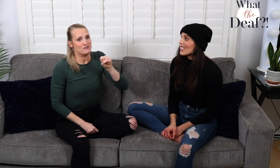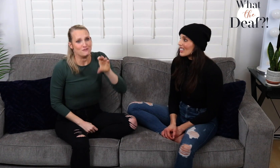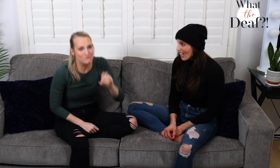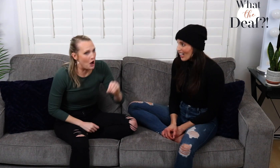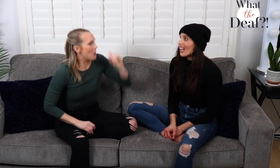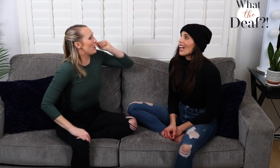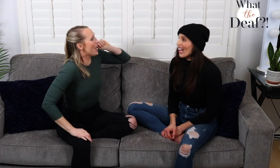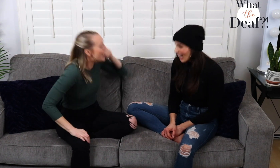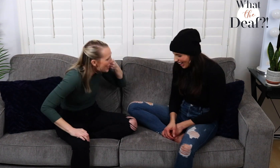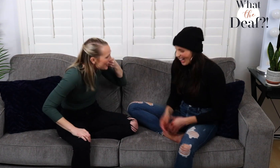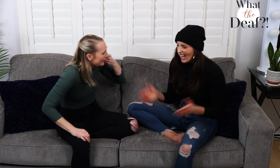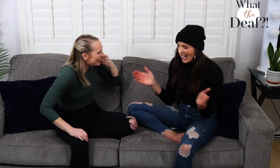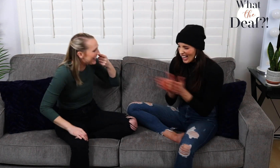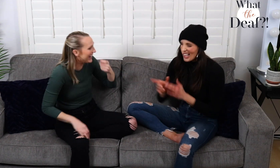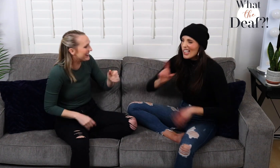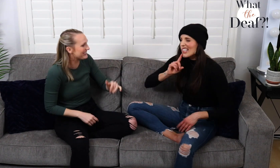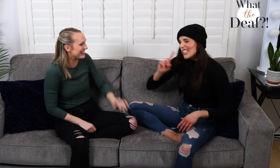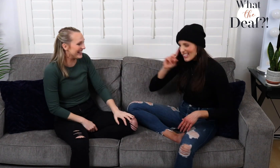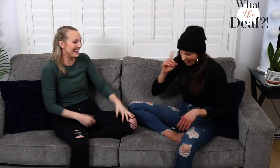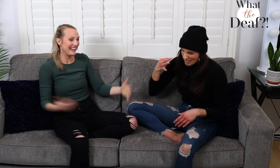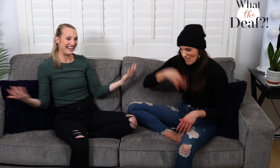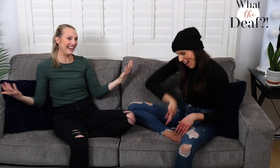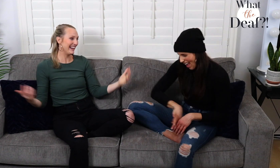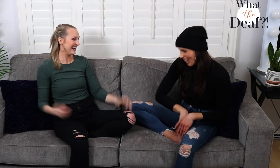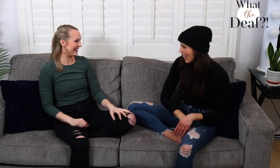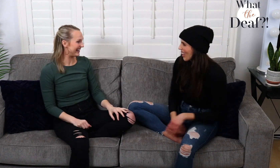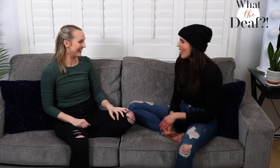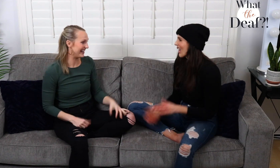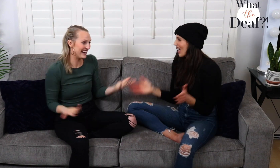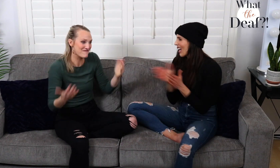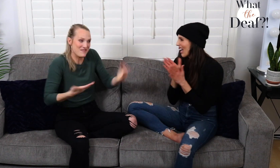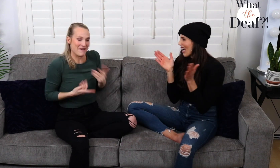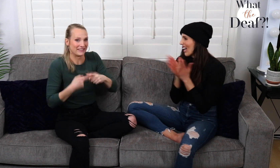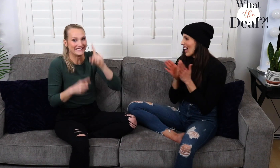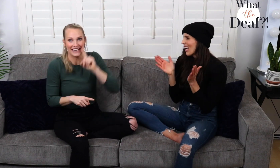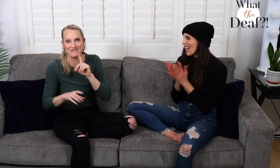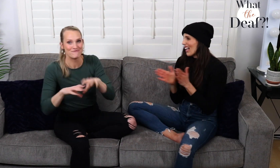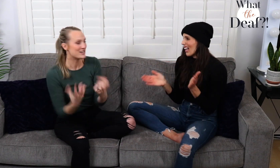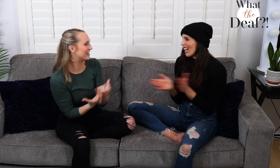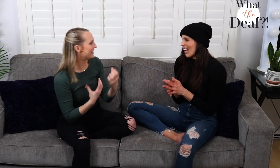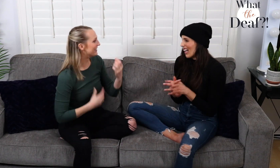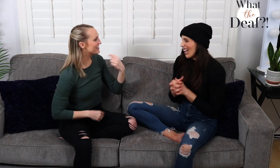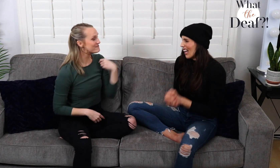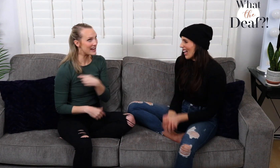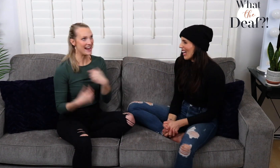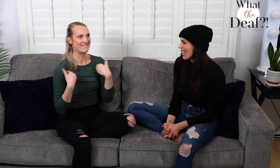“This is so cool!” - Deaf gain! - Welcome to the Deaf world.